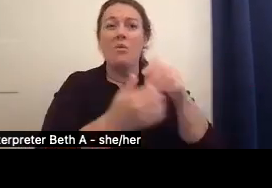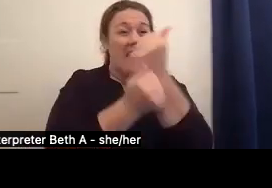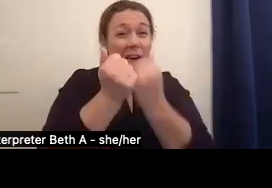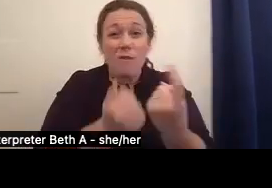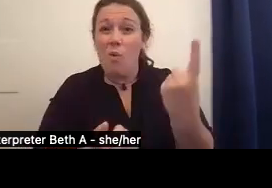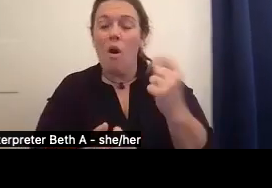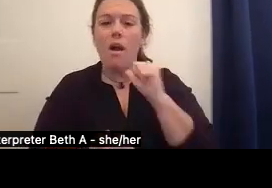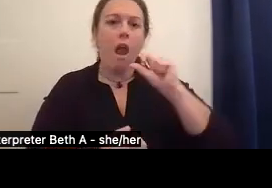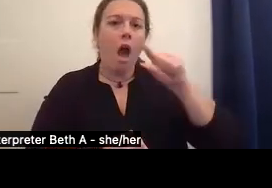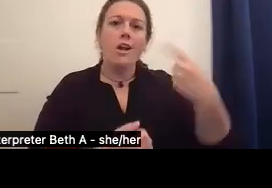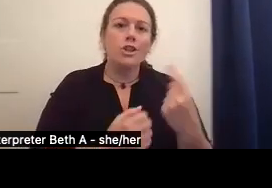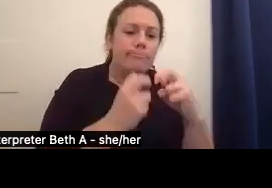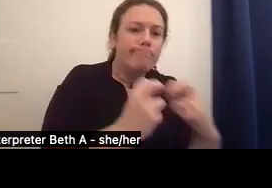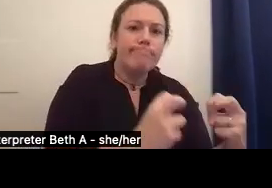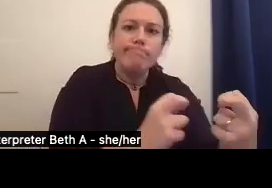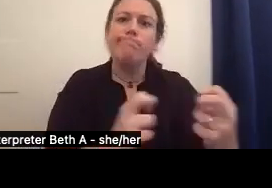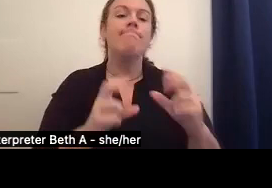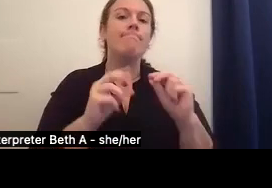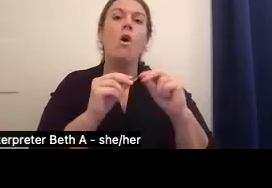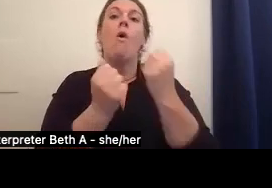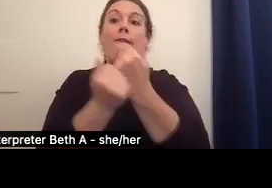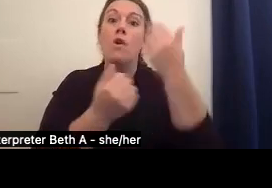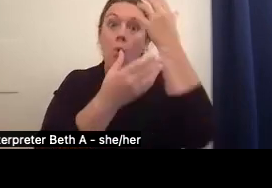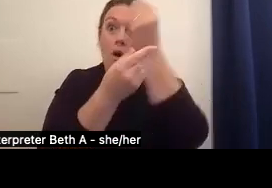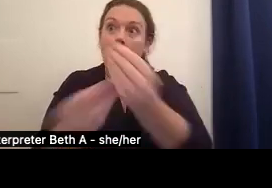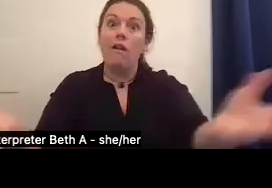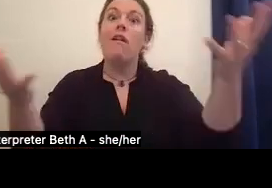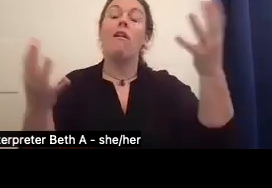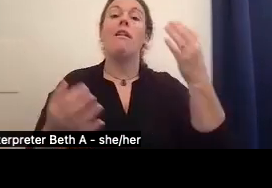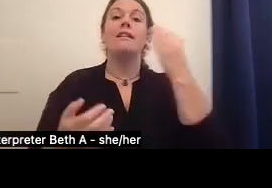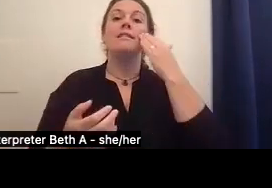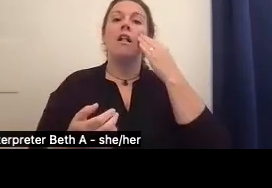reminded to be good-minded in how we lived our lives. And this is important, because I want